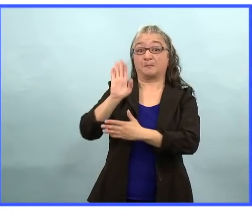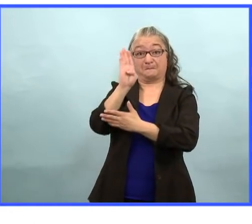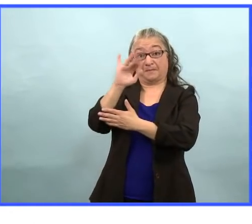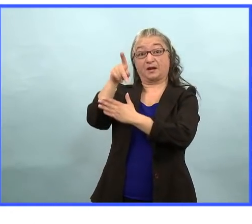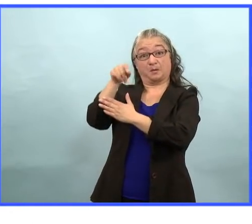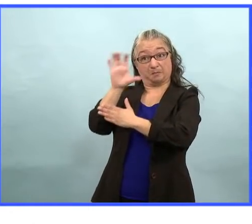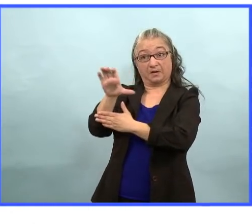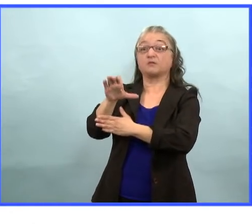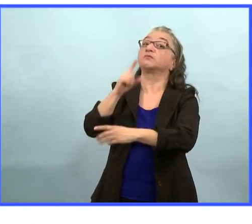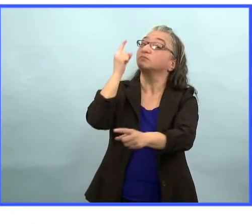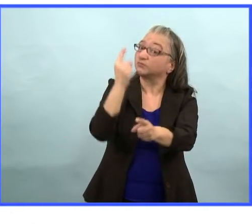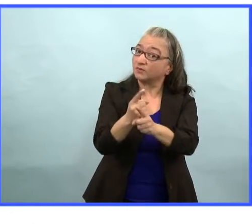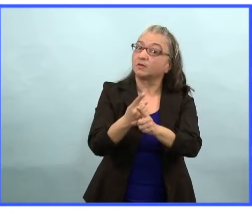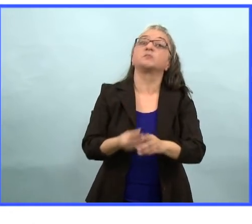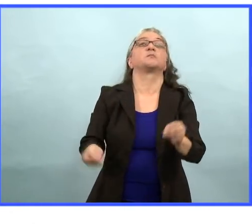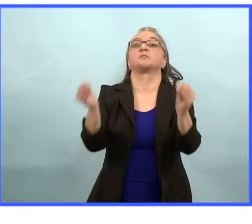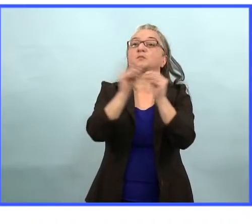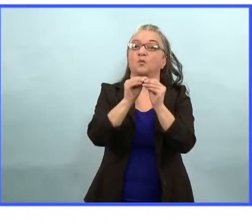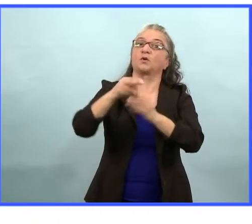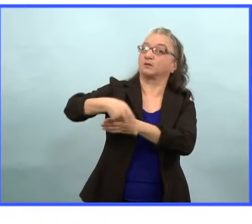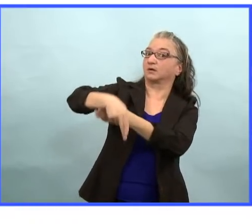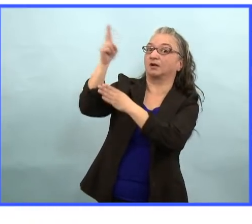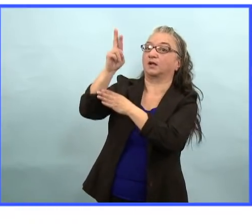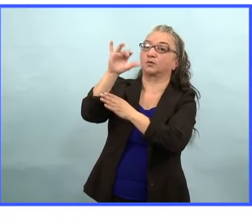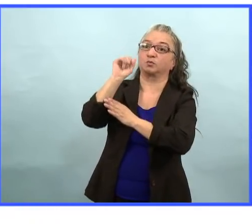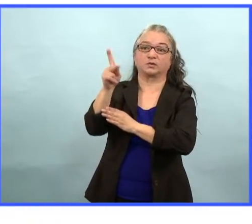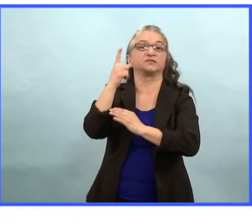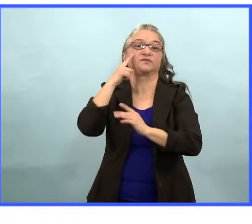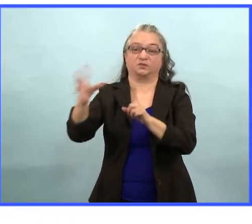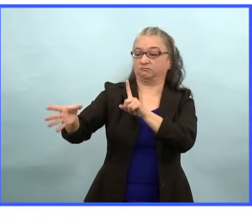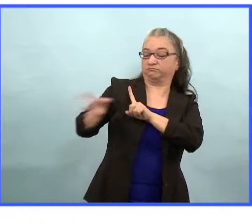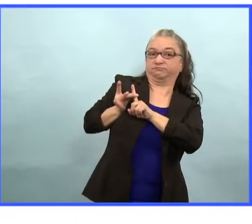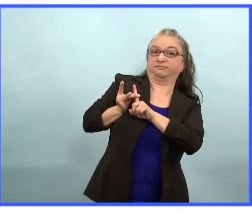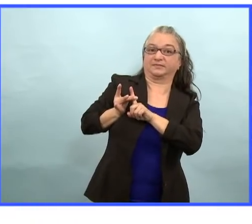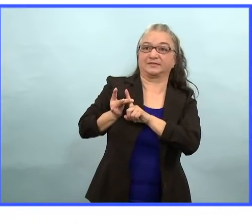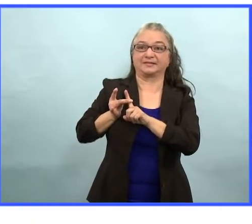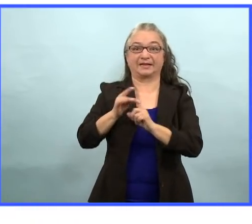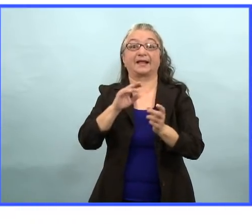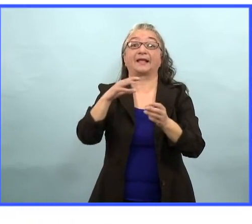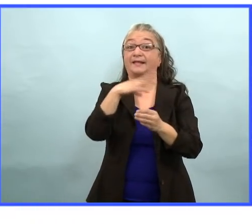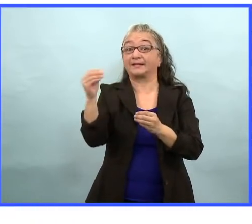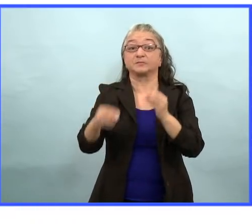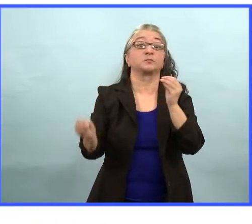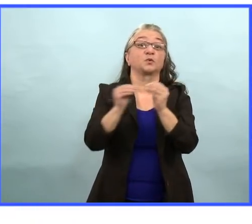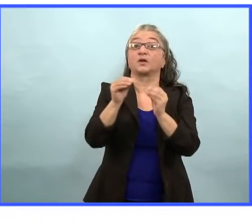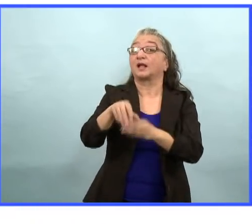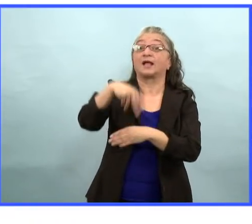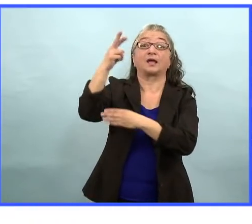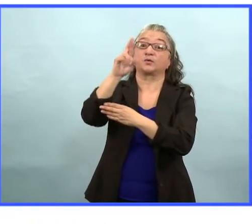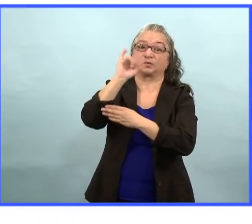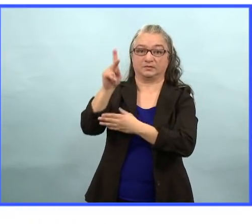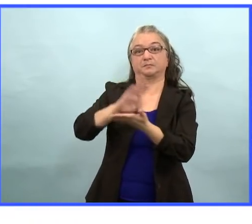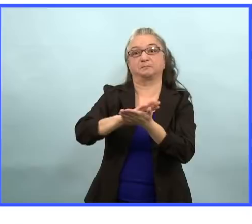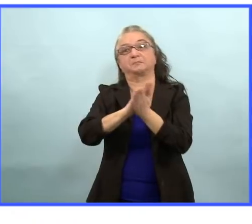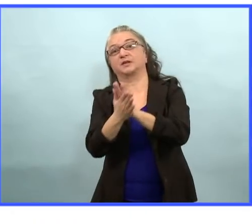19 including severe outcomes due to cobit 19. we'd previously shown that the average